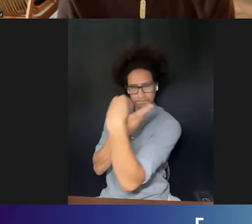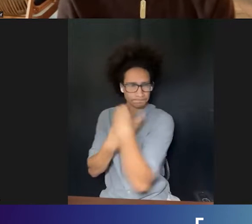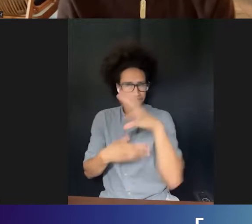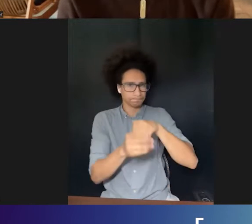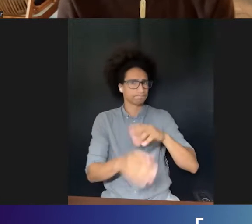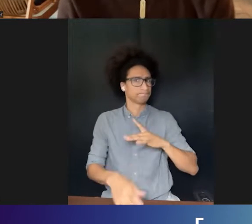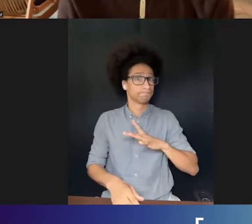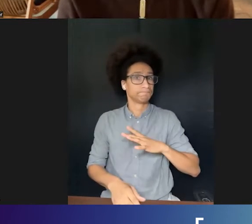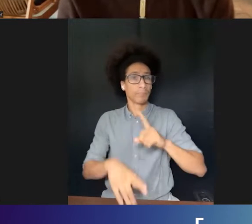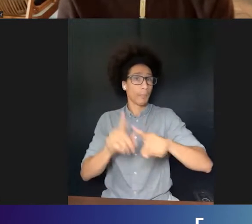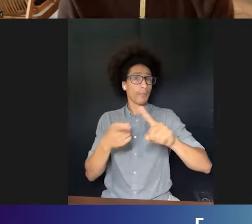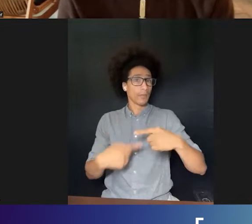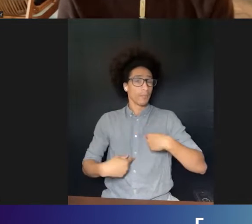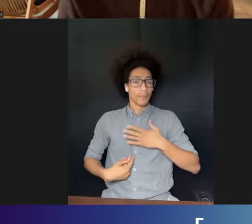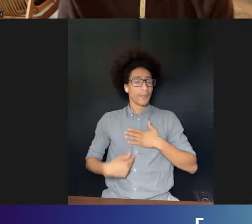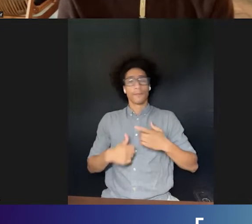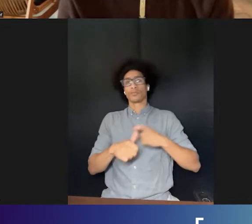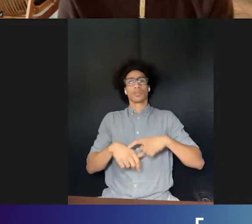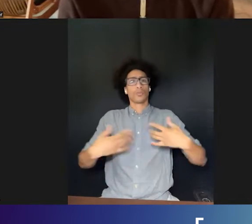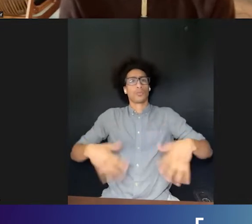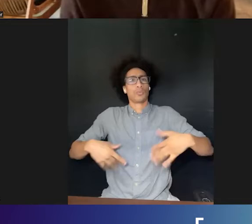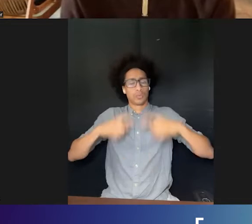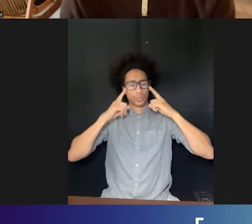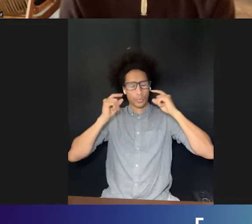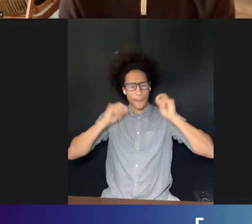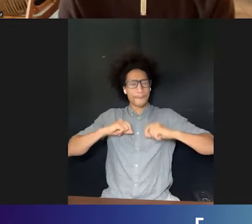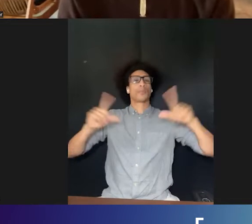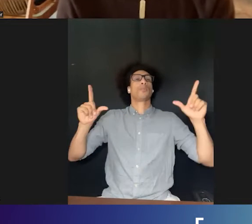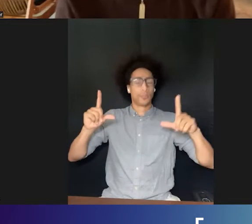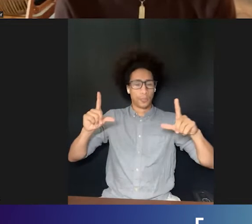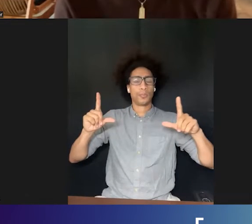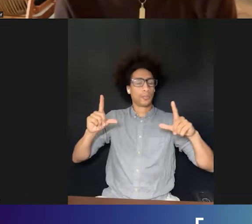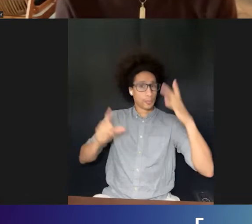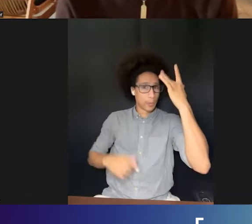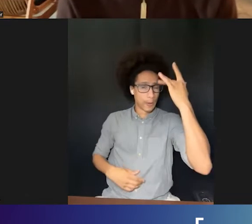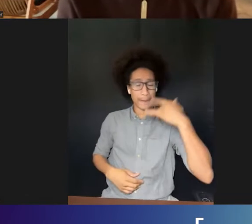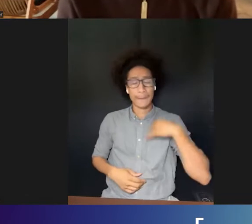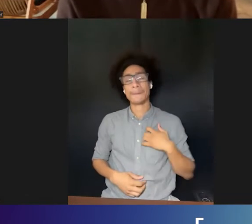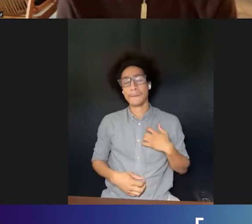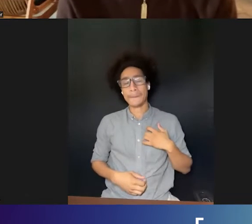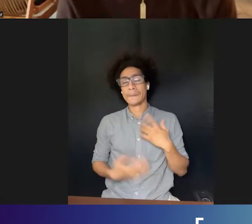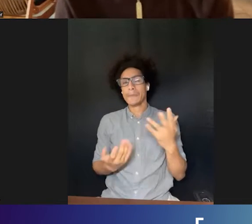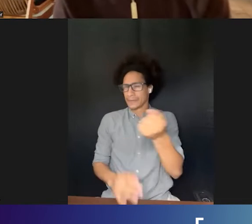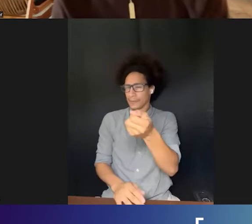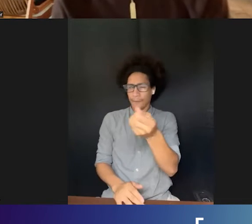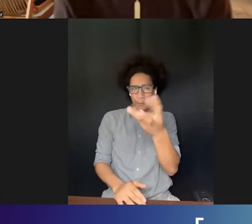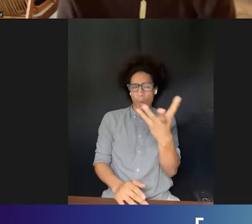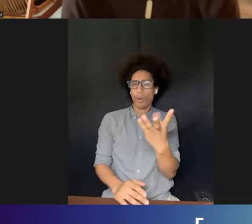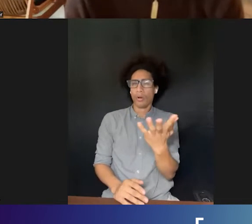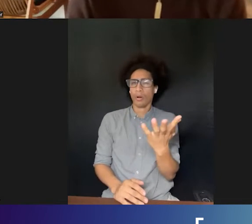opening experience because, you know, I think at the time there was several staff members, you know, several, you know, associate producers,